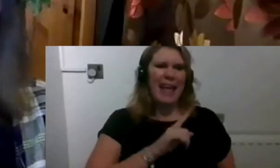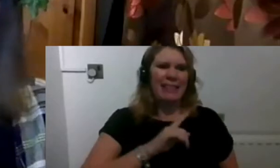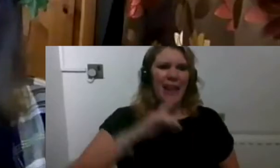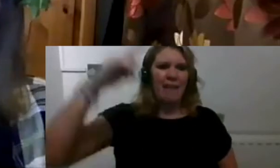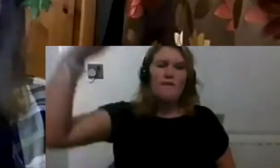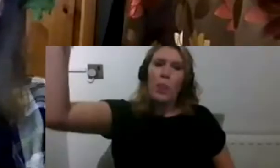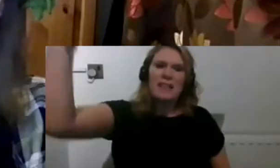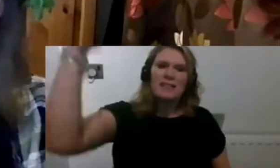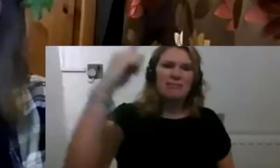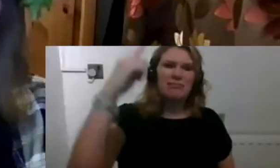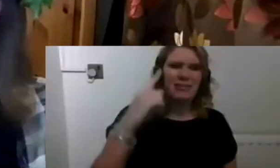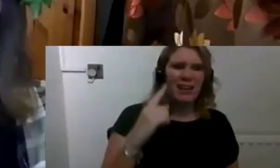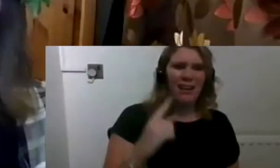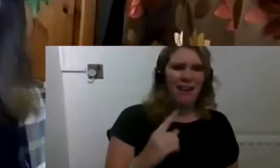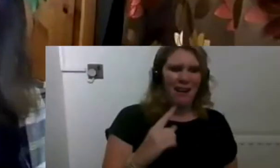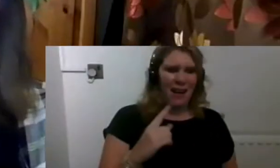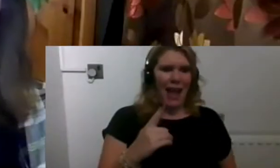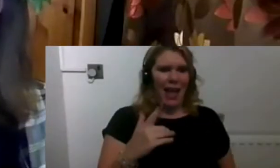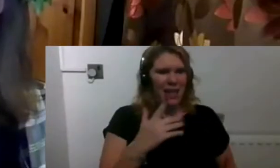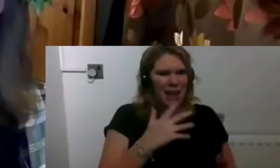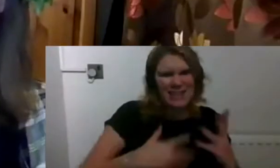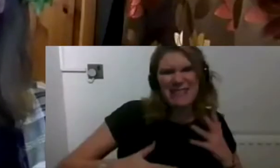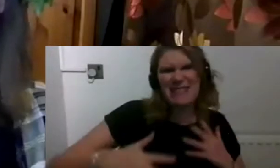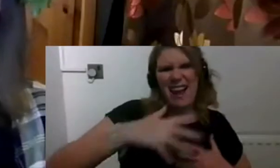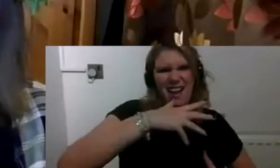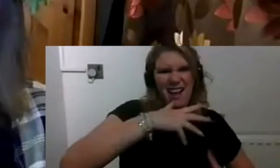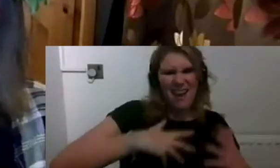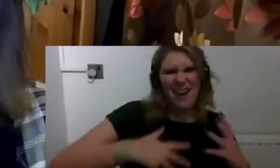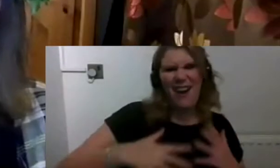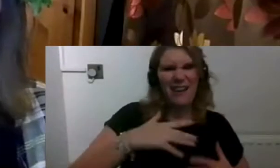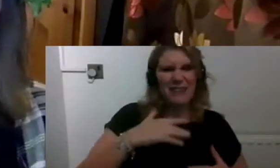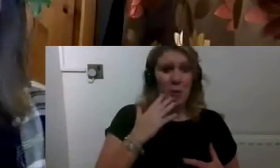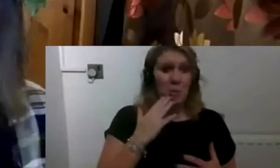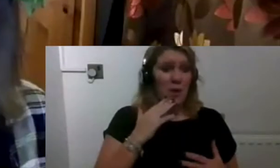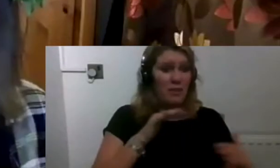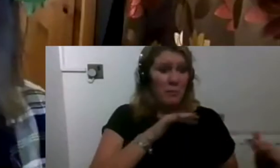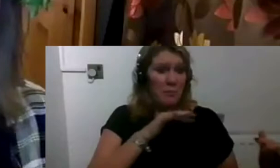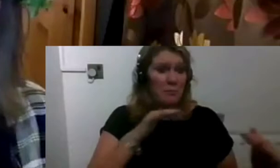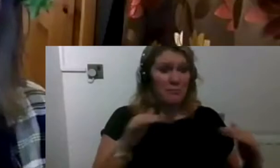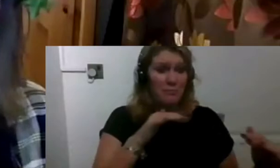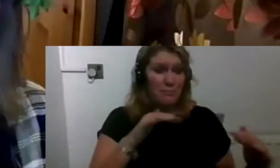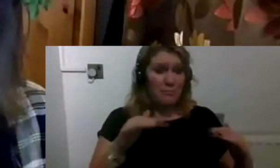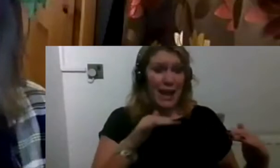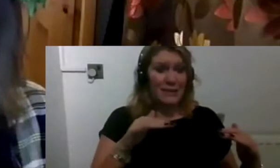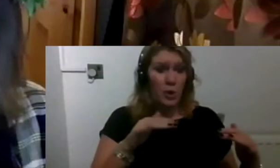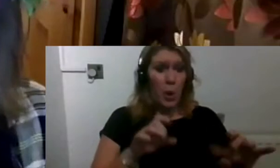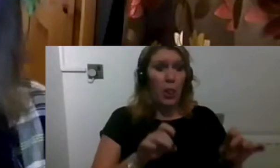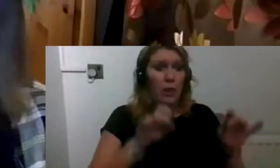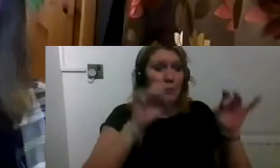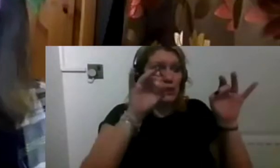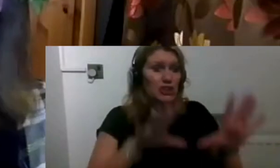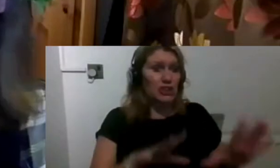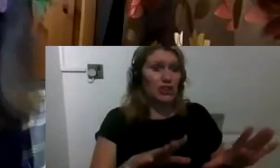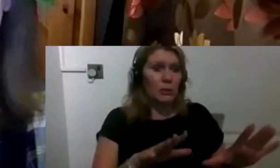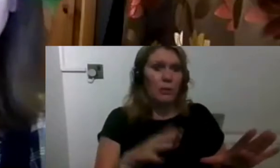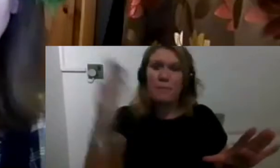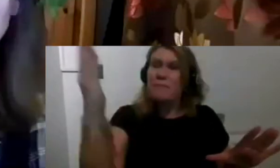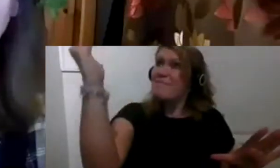from the sky, causing havoc and mayhem when you went into battle. Your magician on the battlefield might summon the